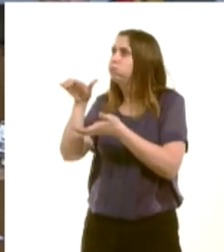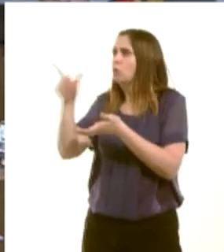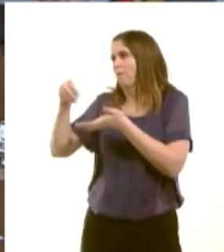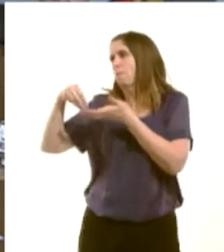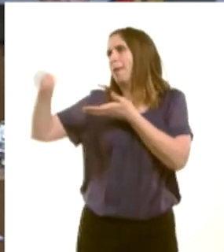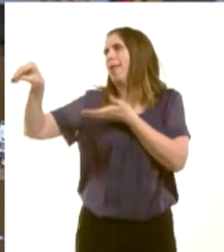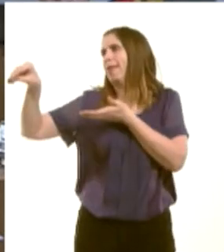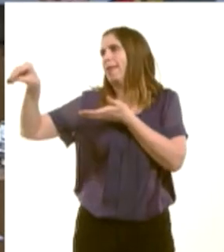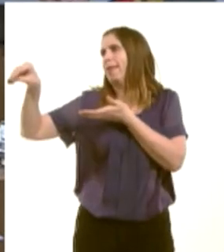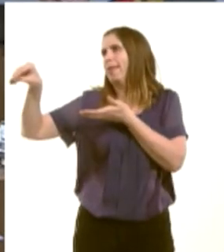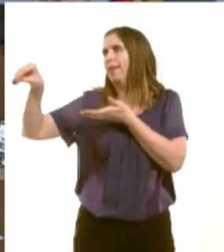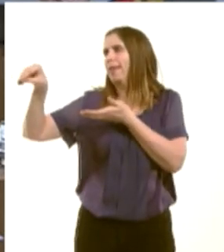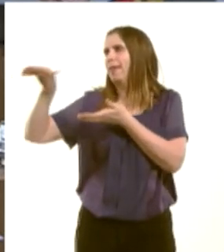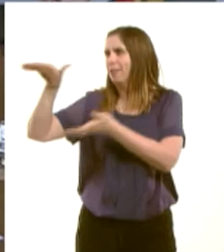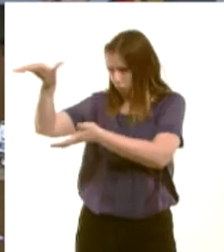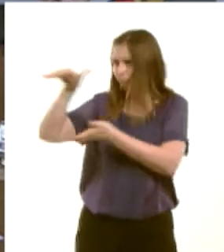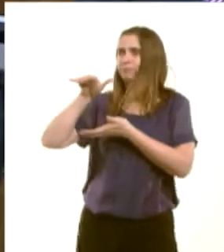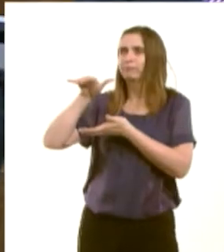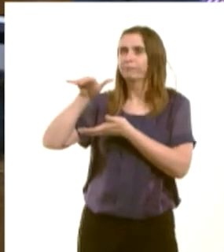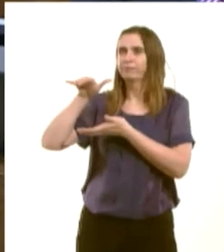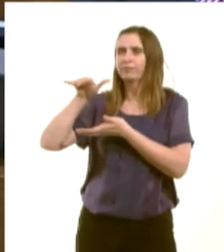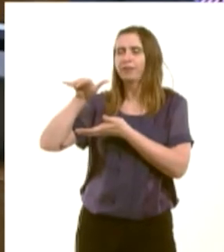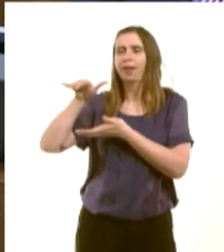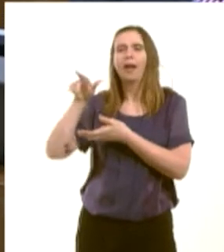would want to provide advice and buy those annuities. So, once again, something that